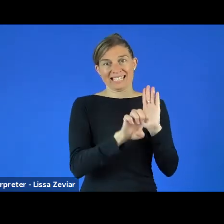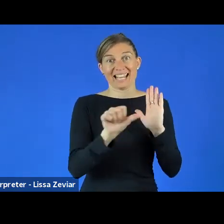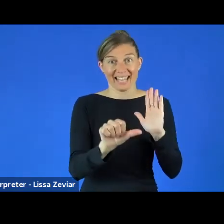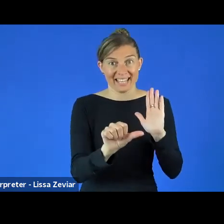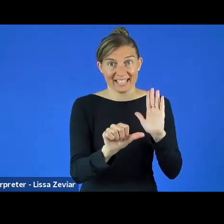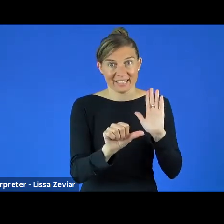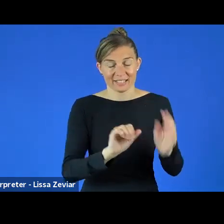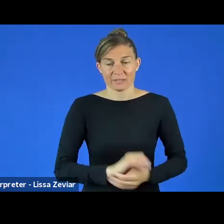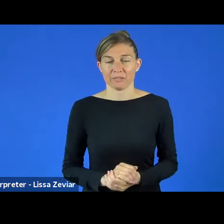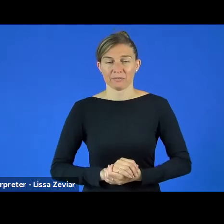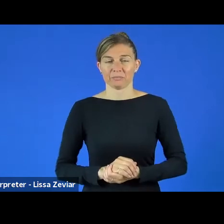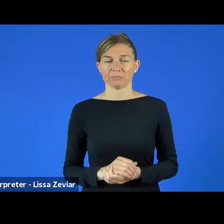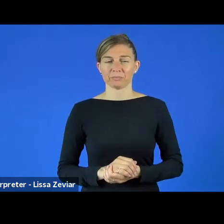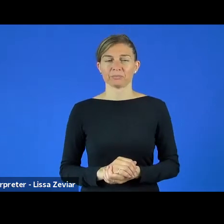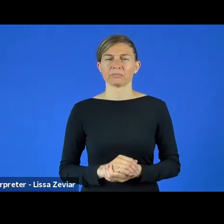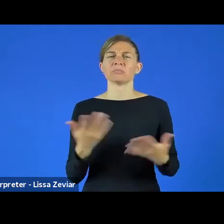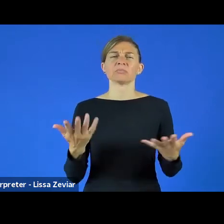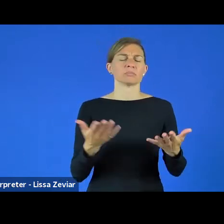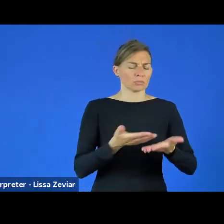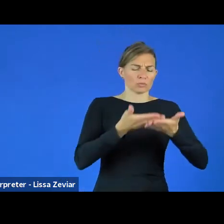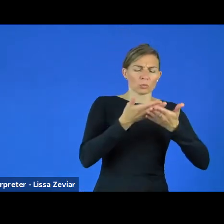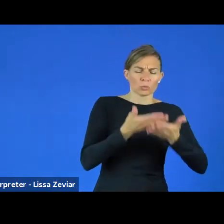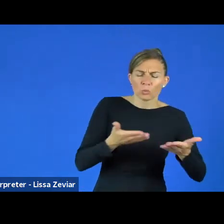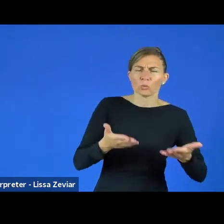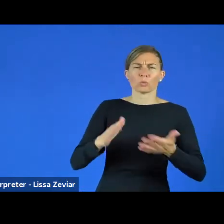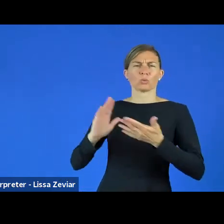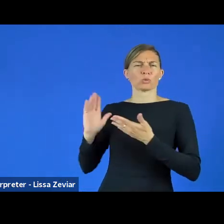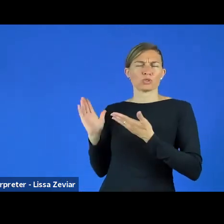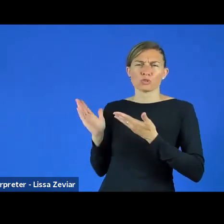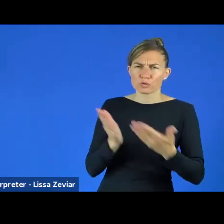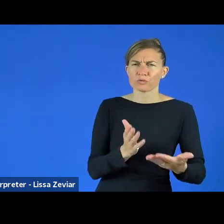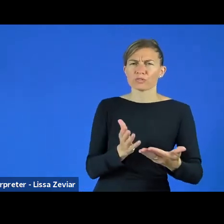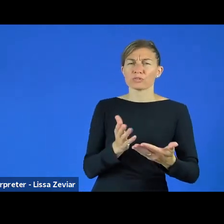Many goods and services in Europe fall under the Single Market regulations.